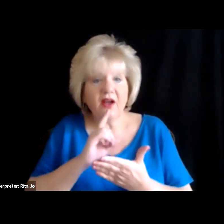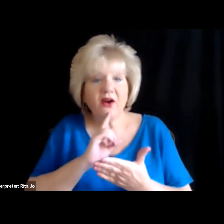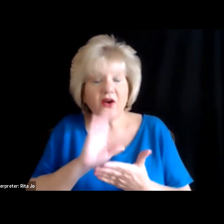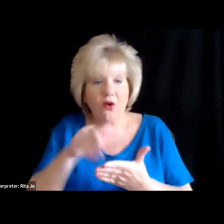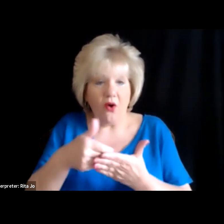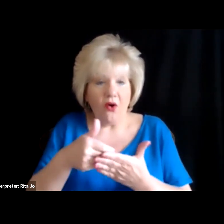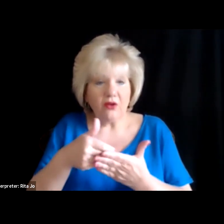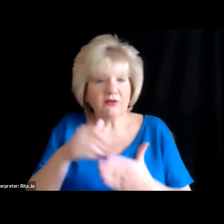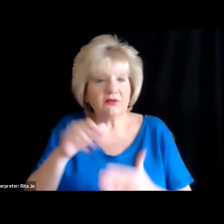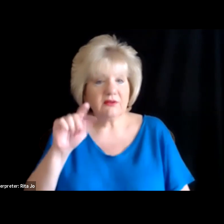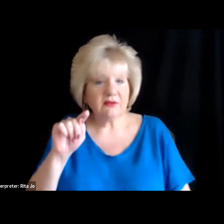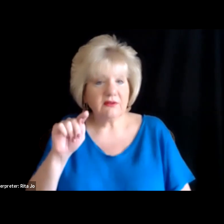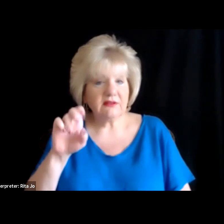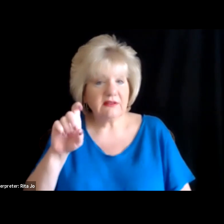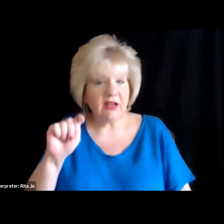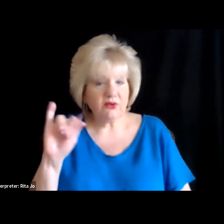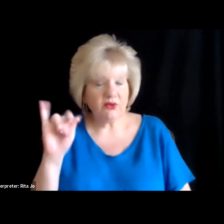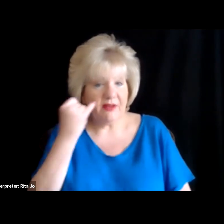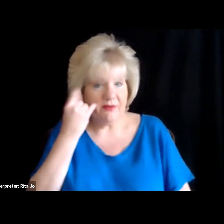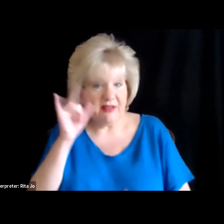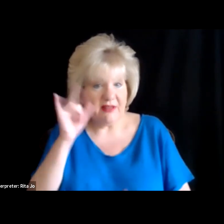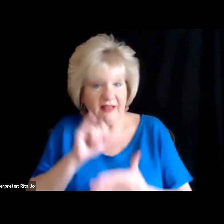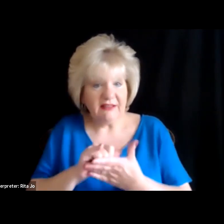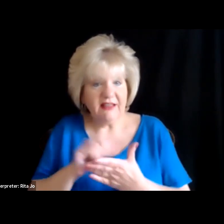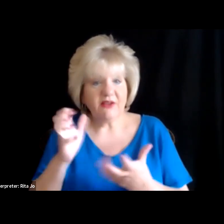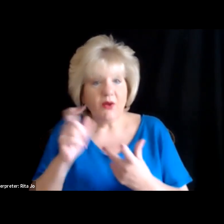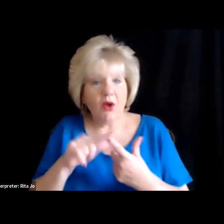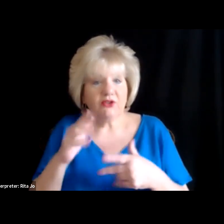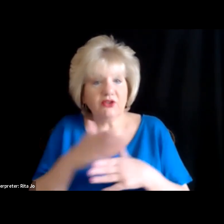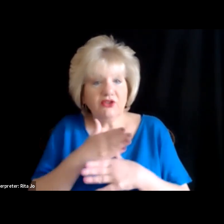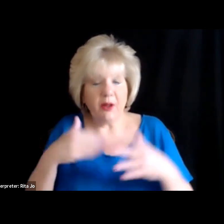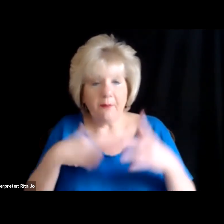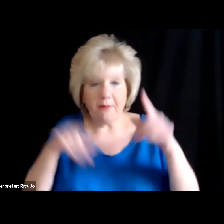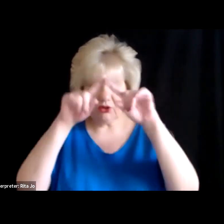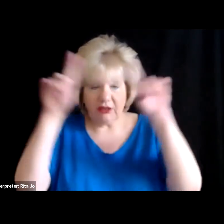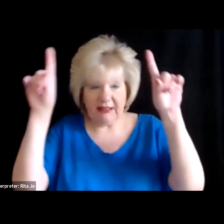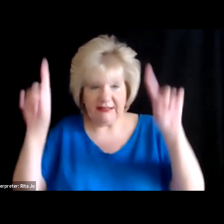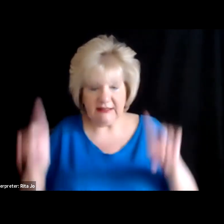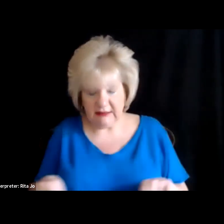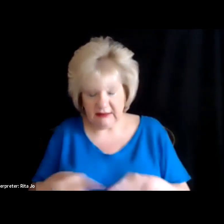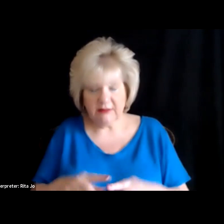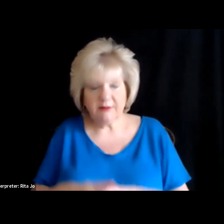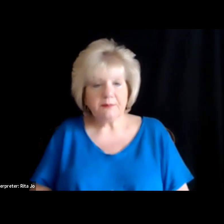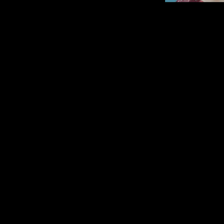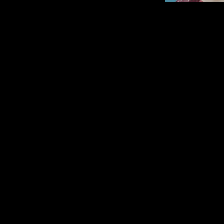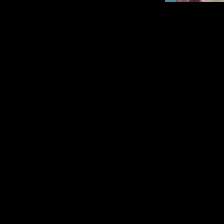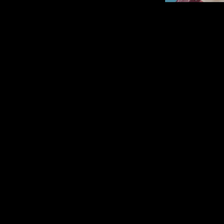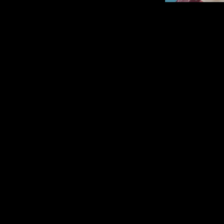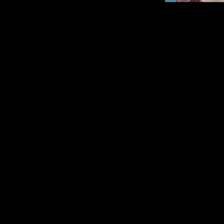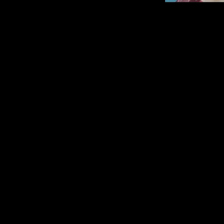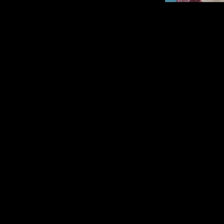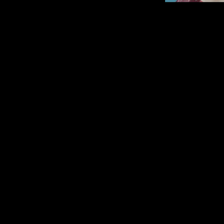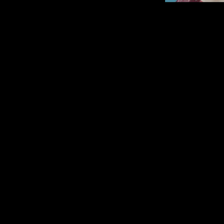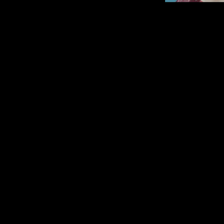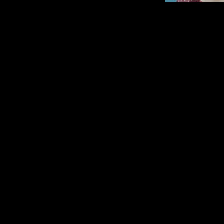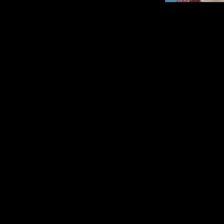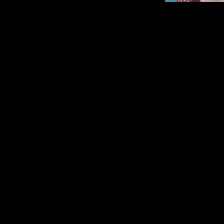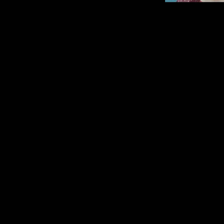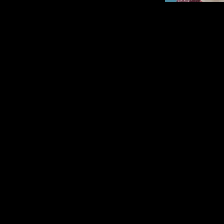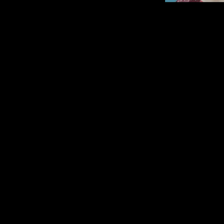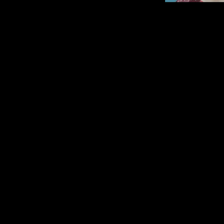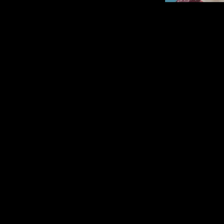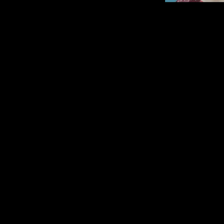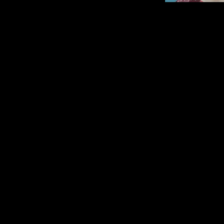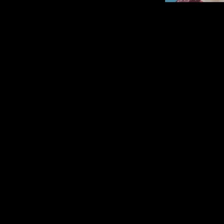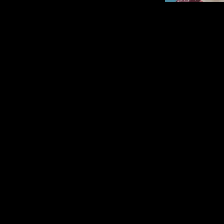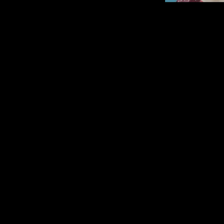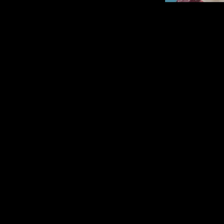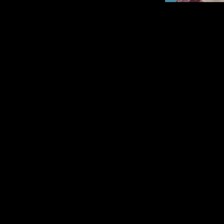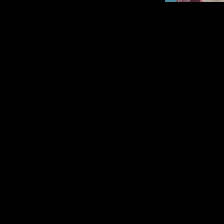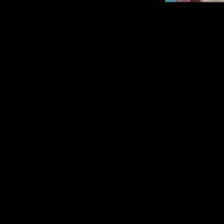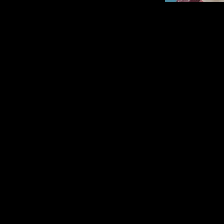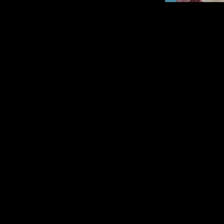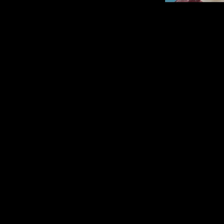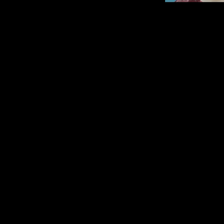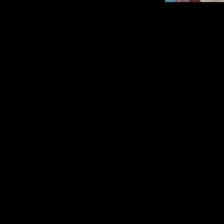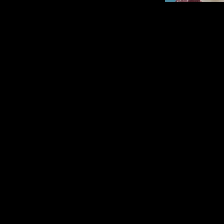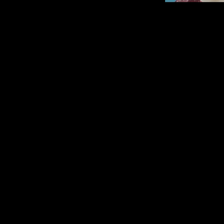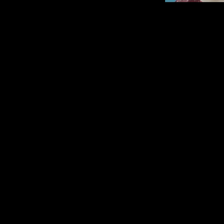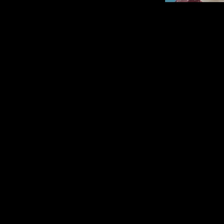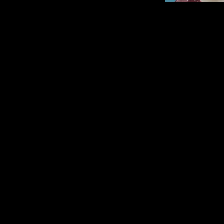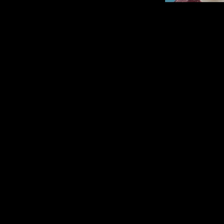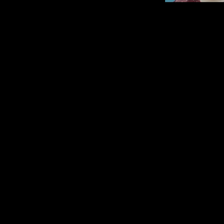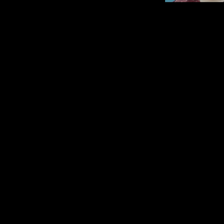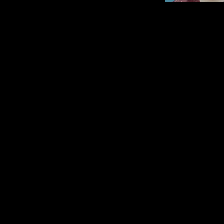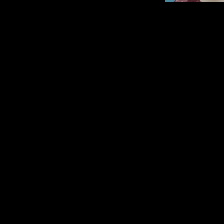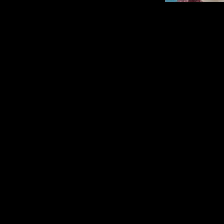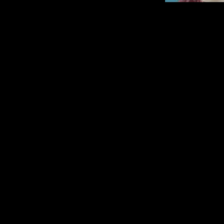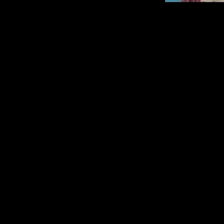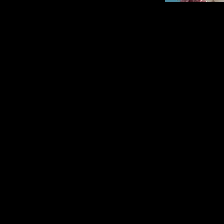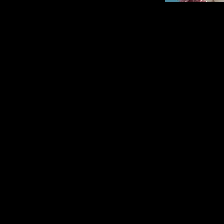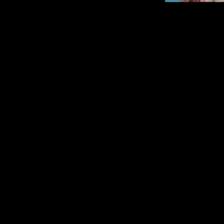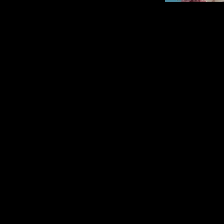you need. I'm going to go ahead and share my screen. Okay. So